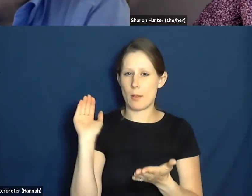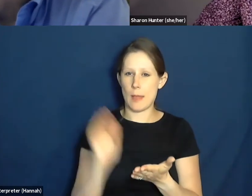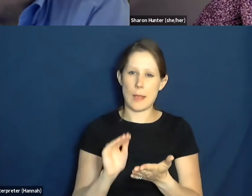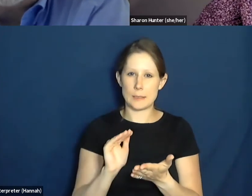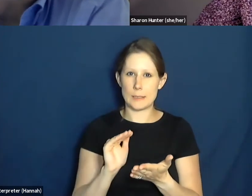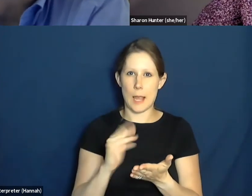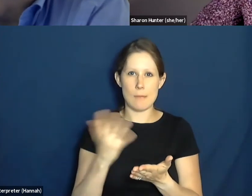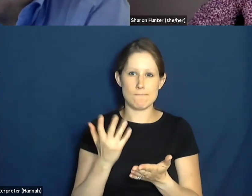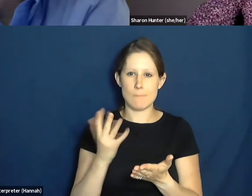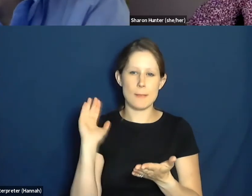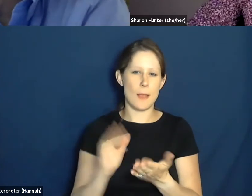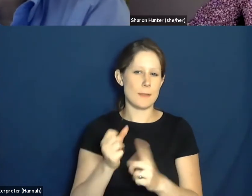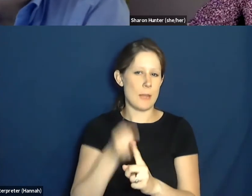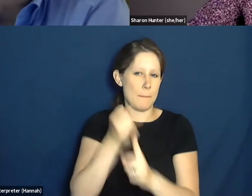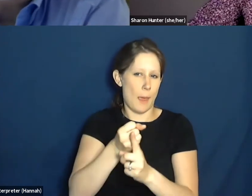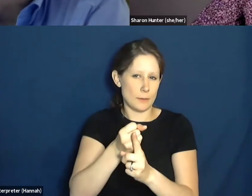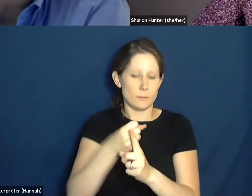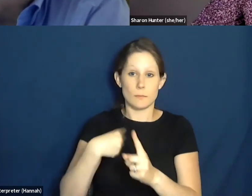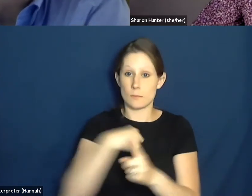of an impact. We're not out of the pandemic at this point.